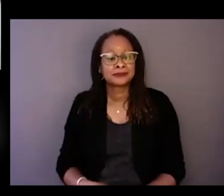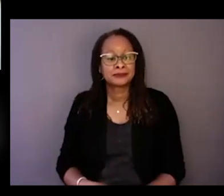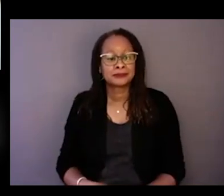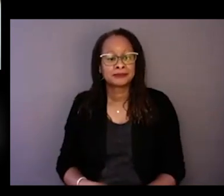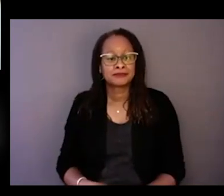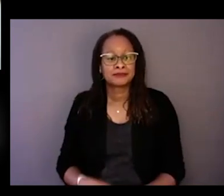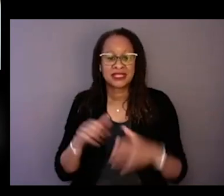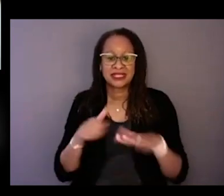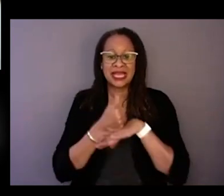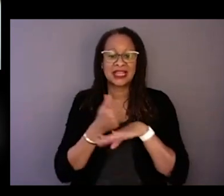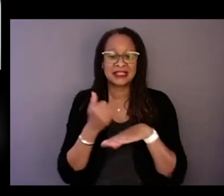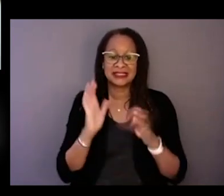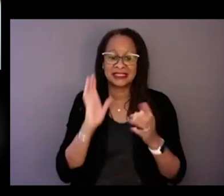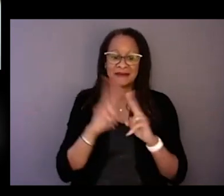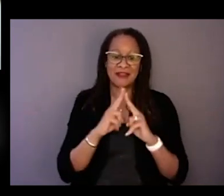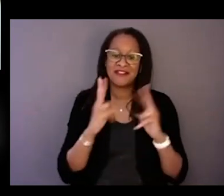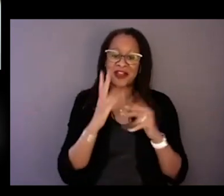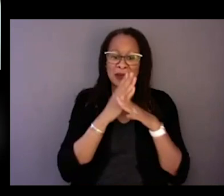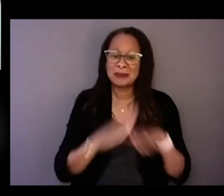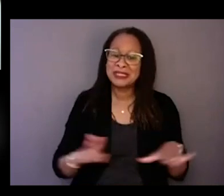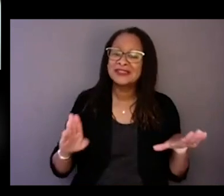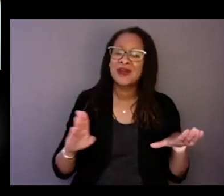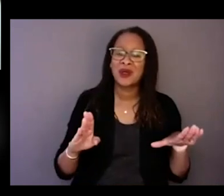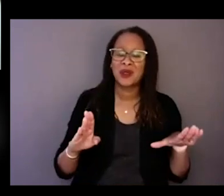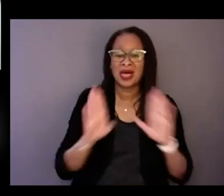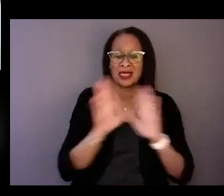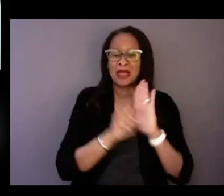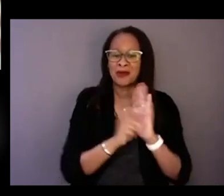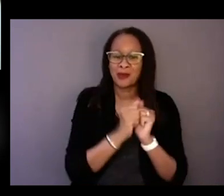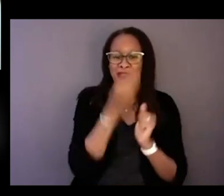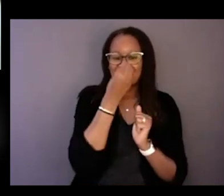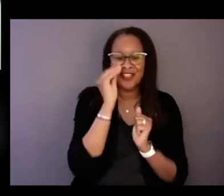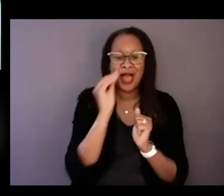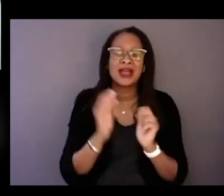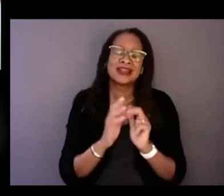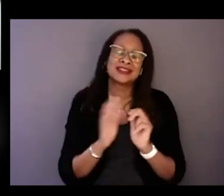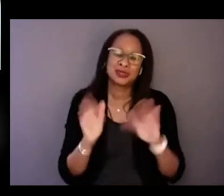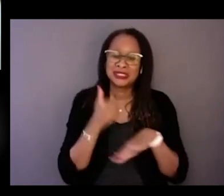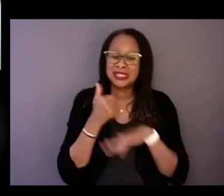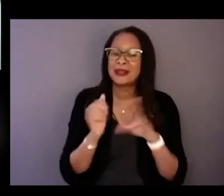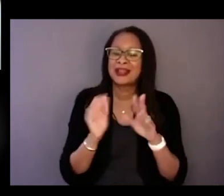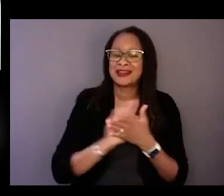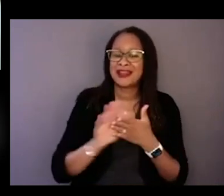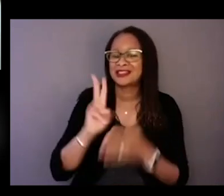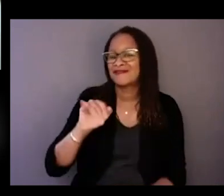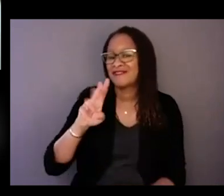You're backed up with all the flowers. It's very pretty and peaceful. So you've established a nice vibe for folks to feel comfortable, I'm sure.